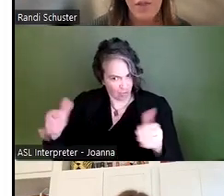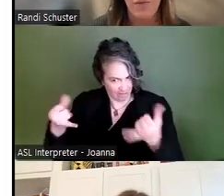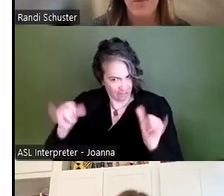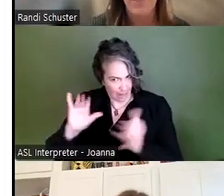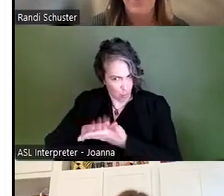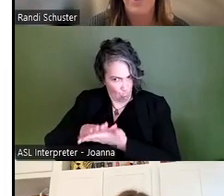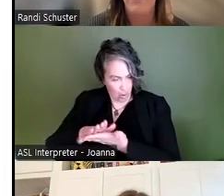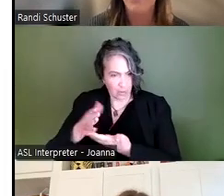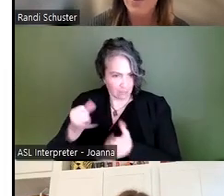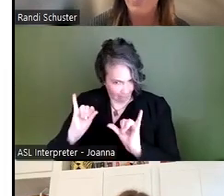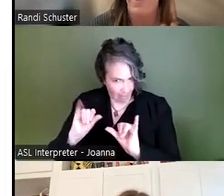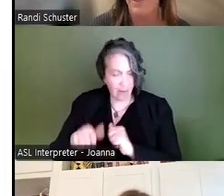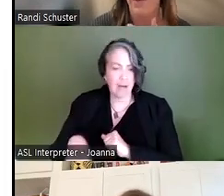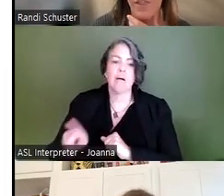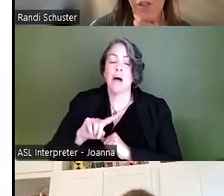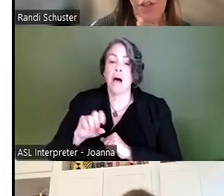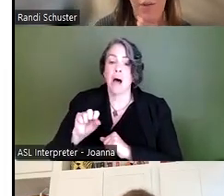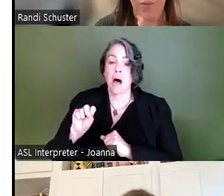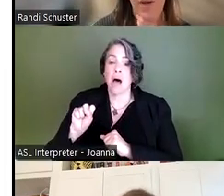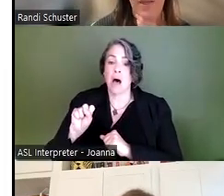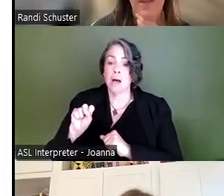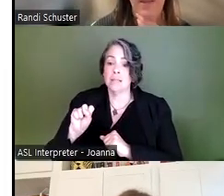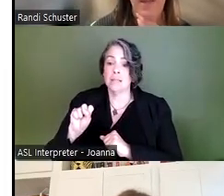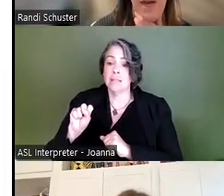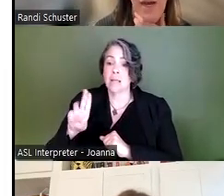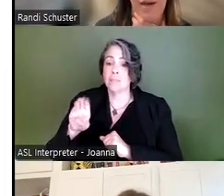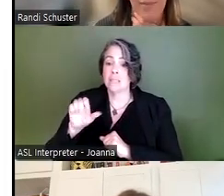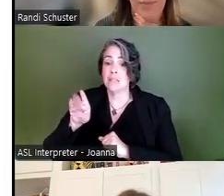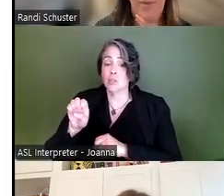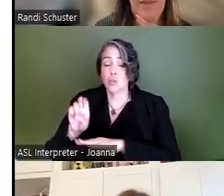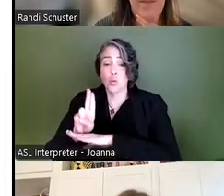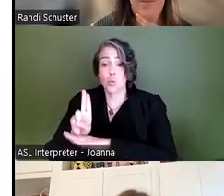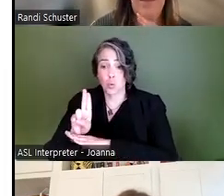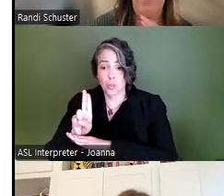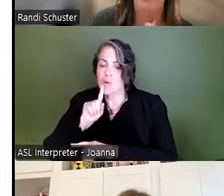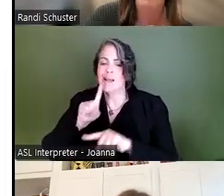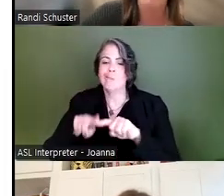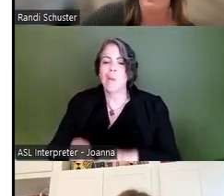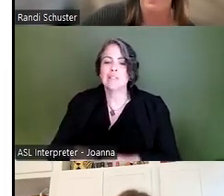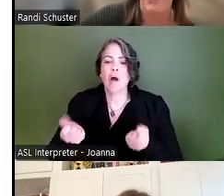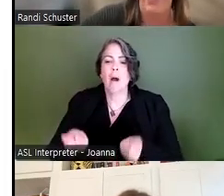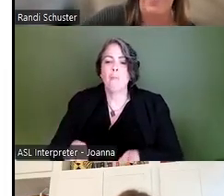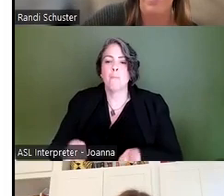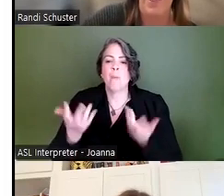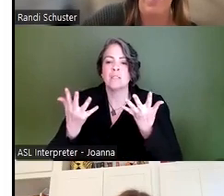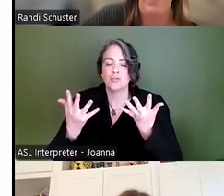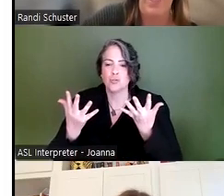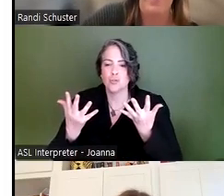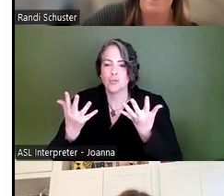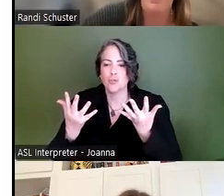use has a dose-dependent relationship with various psychiatric symptoms.